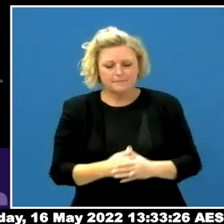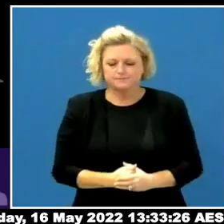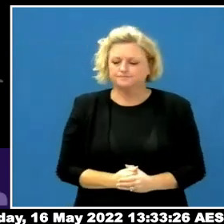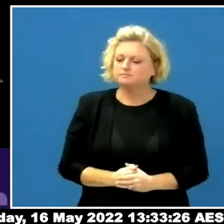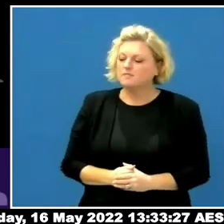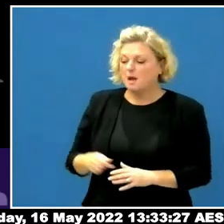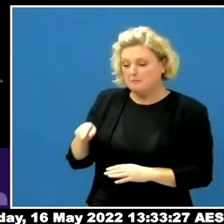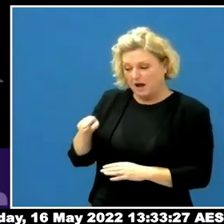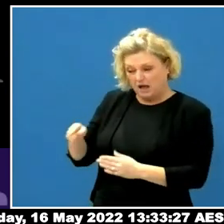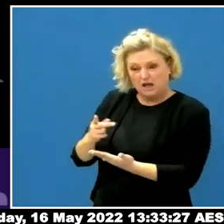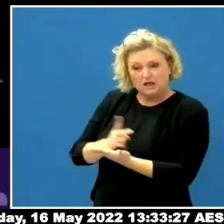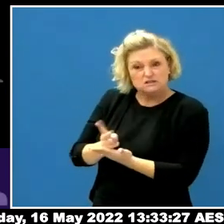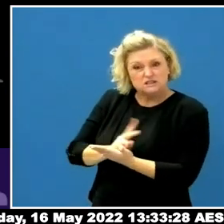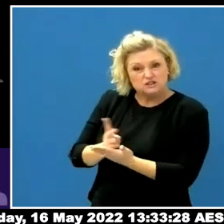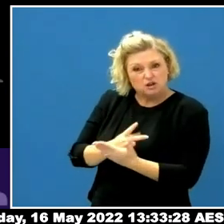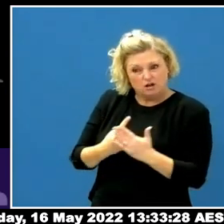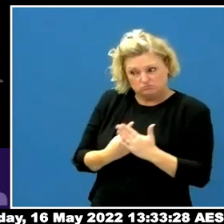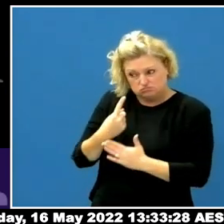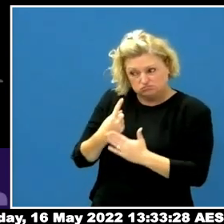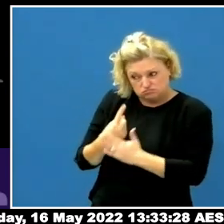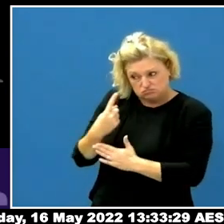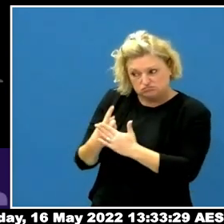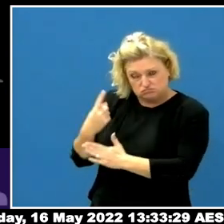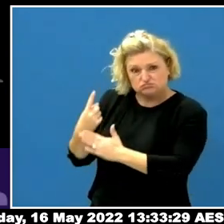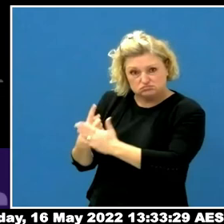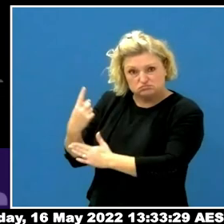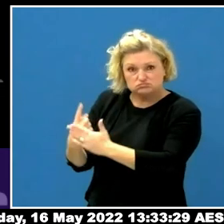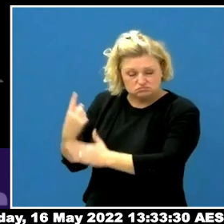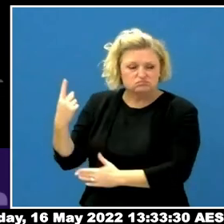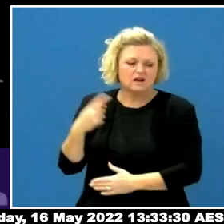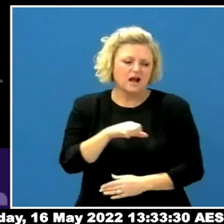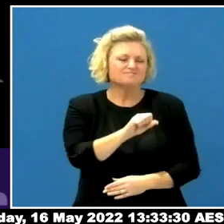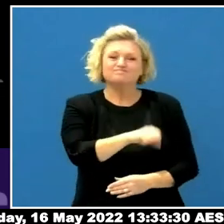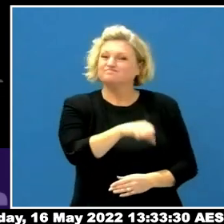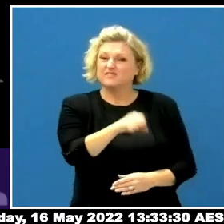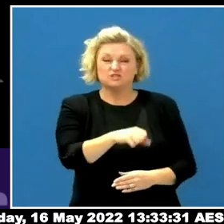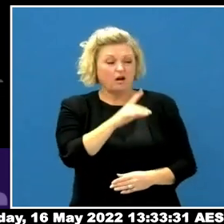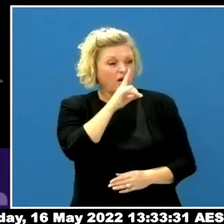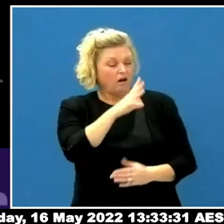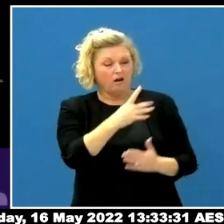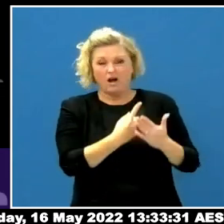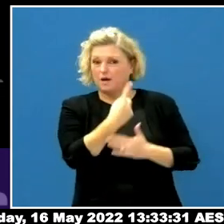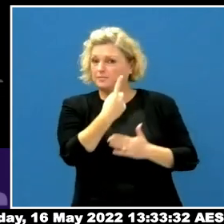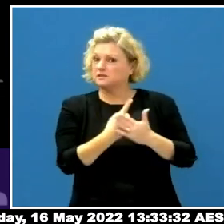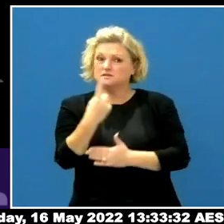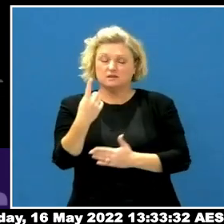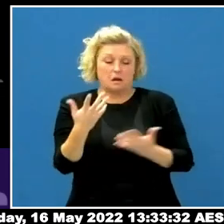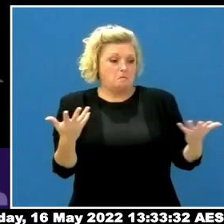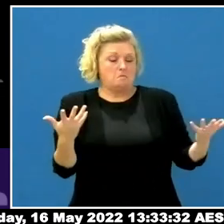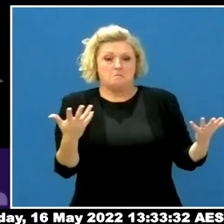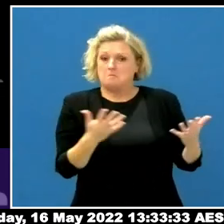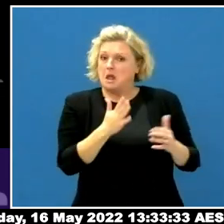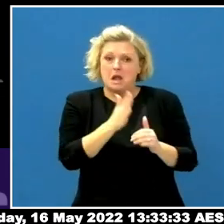Yes, he's uncontrolled Epilepsy so we can have anywhere between four and five per